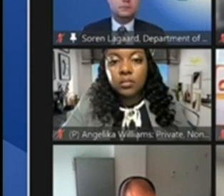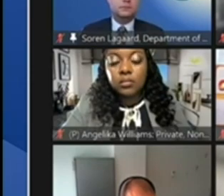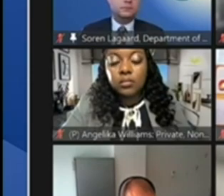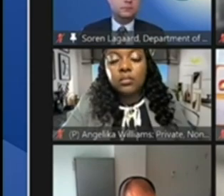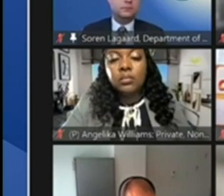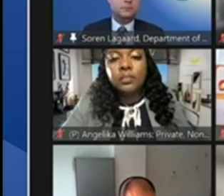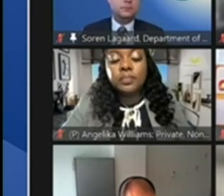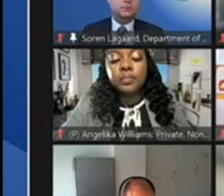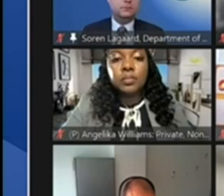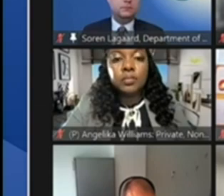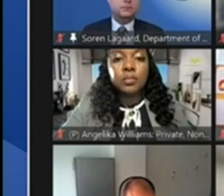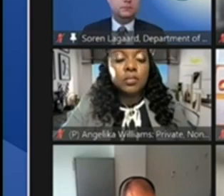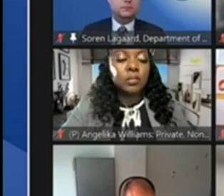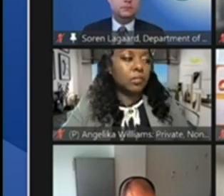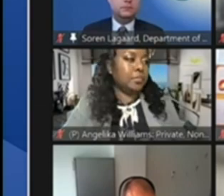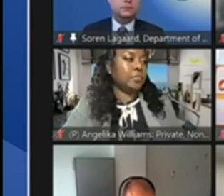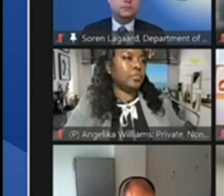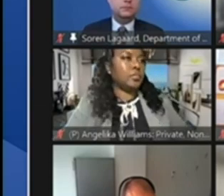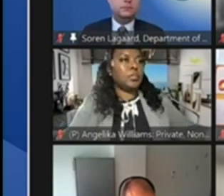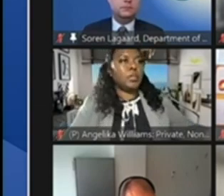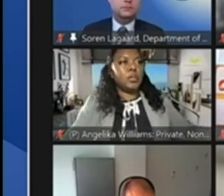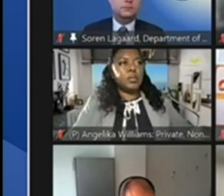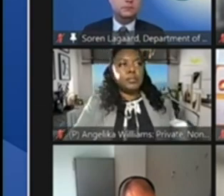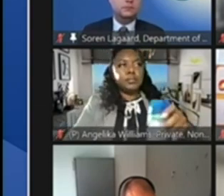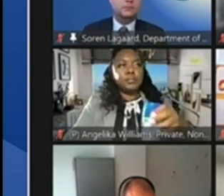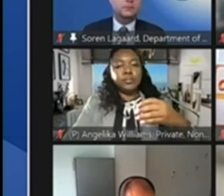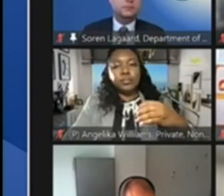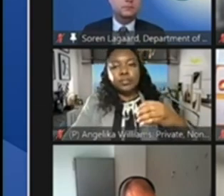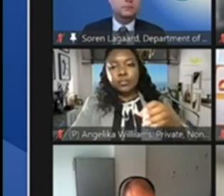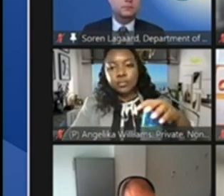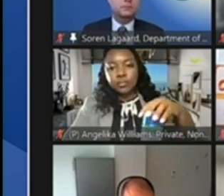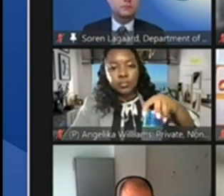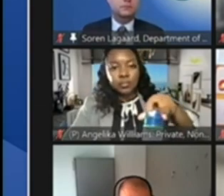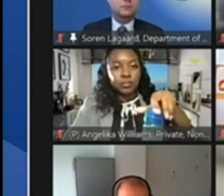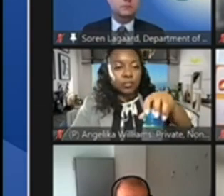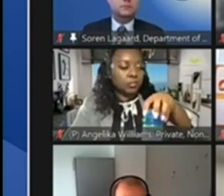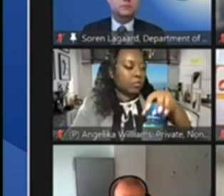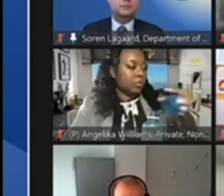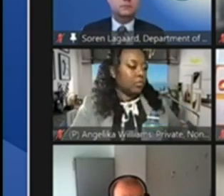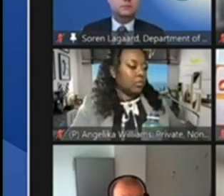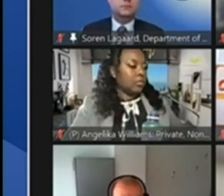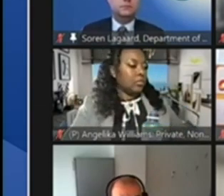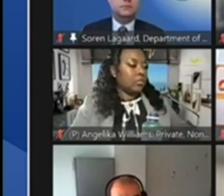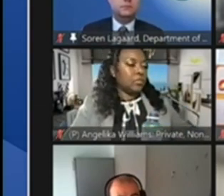during these negotiations for the last couple of days. You've given us so much to think about,